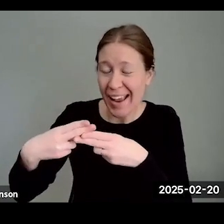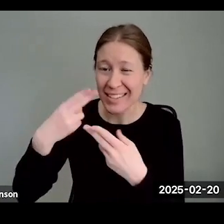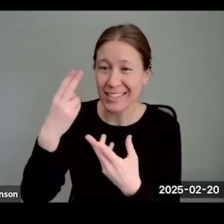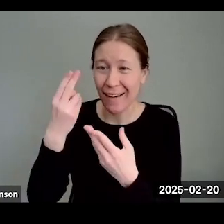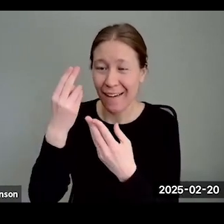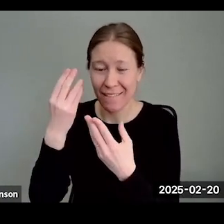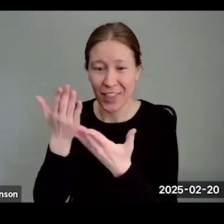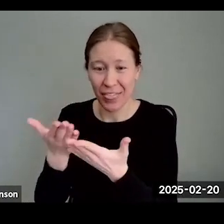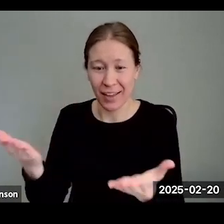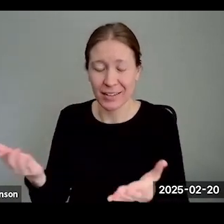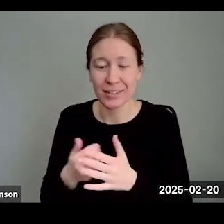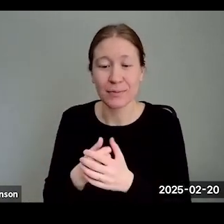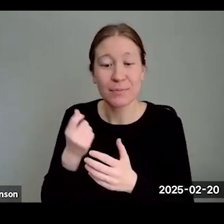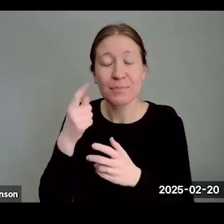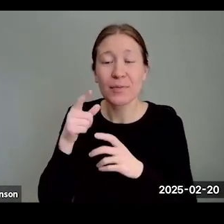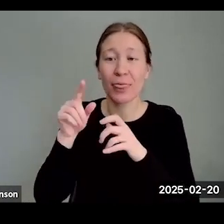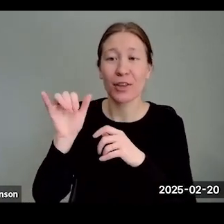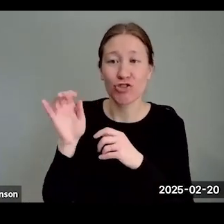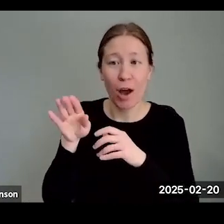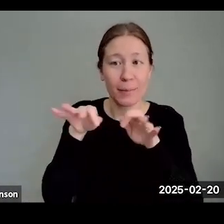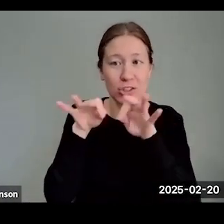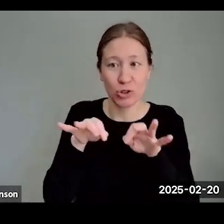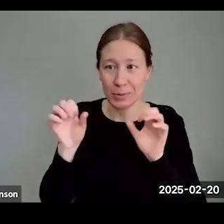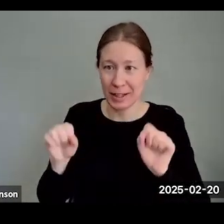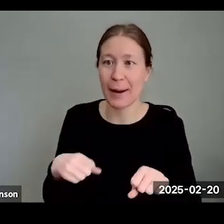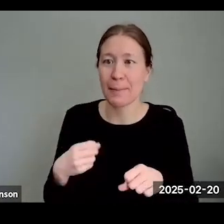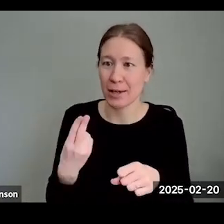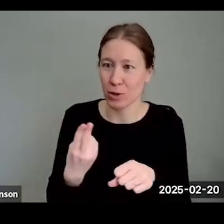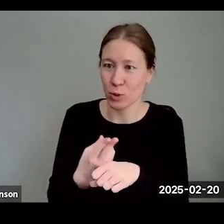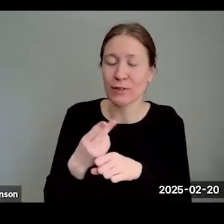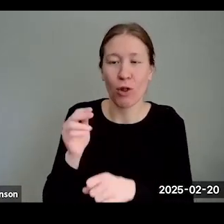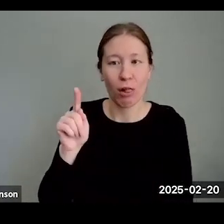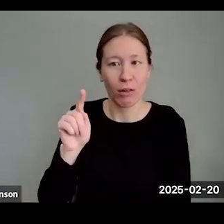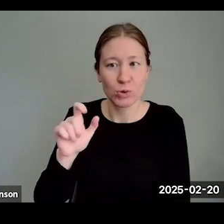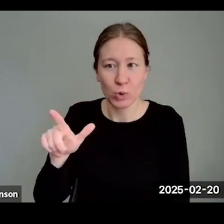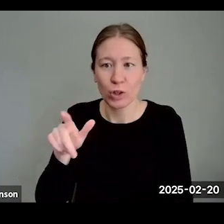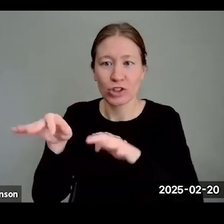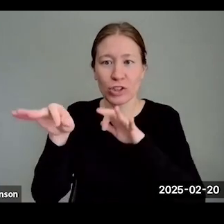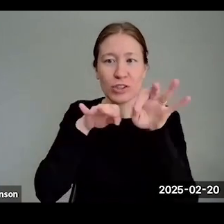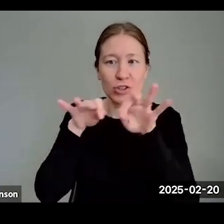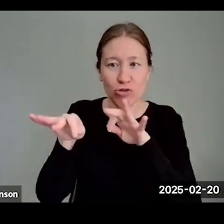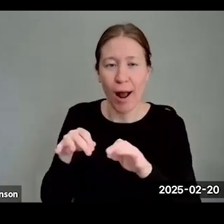the job description can be a useful tool for describing the desired outcome of that task.